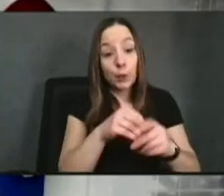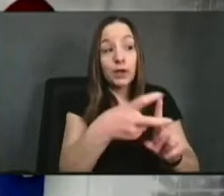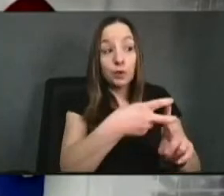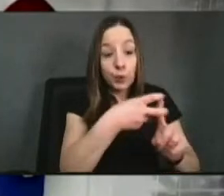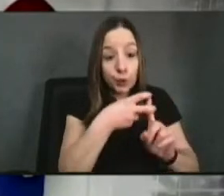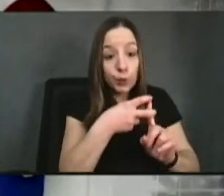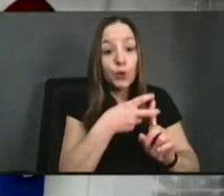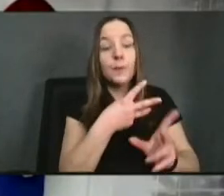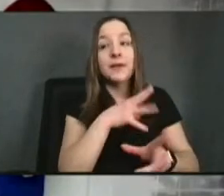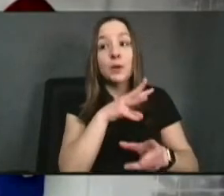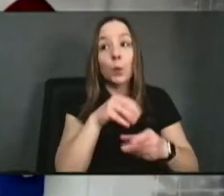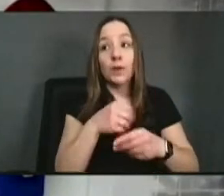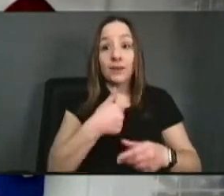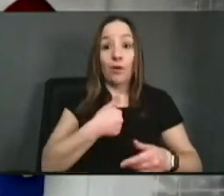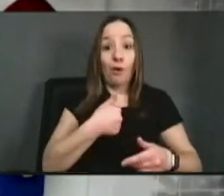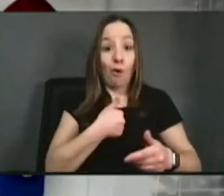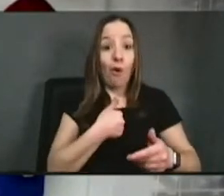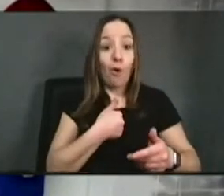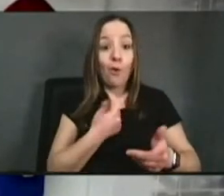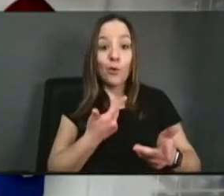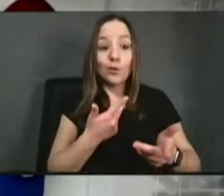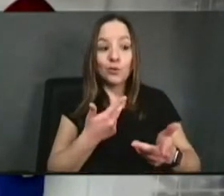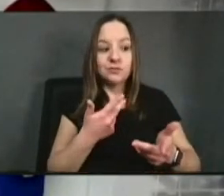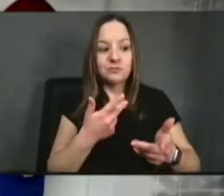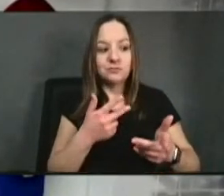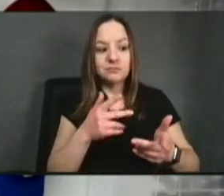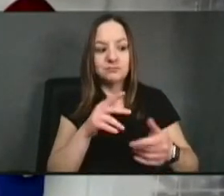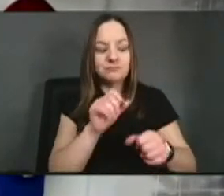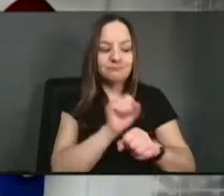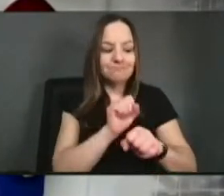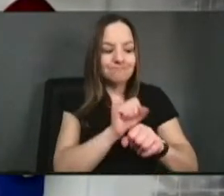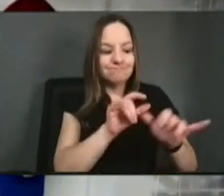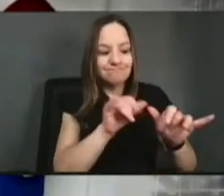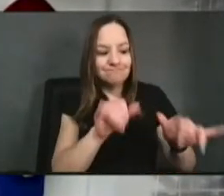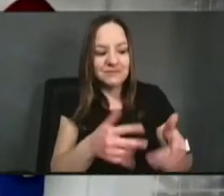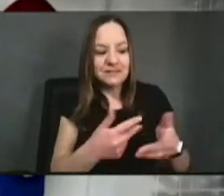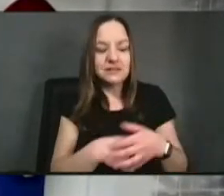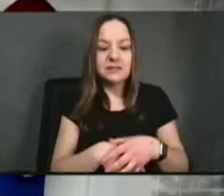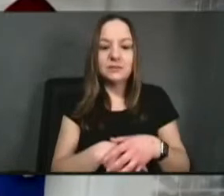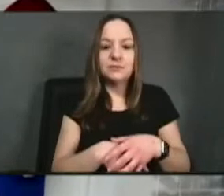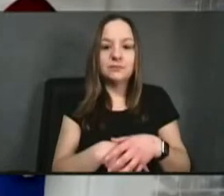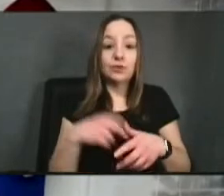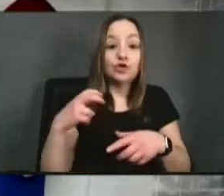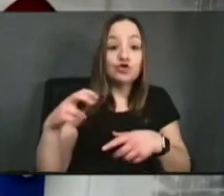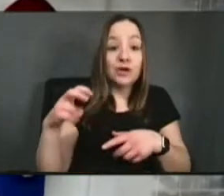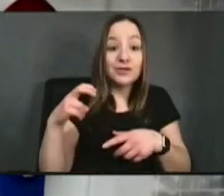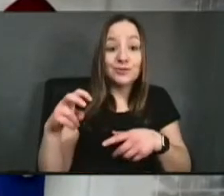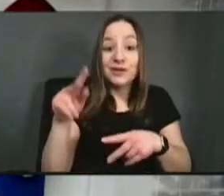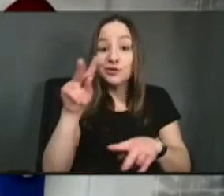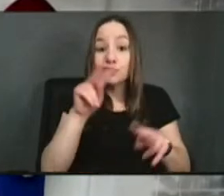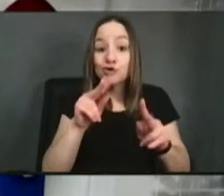different efforts, including, you know, recruitment. Within